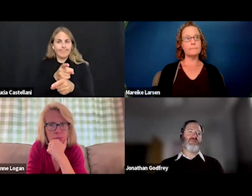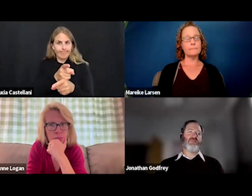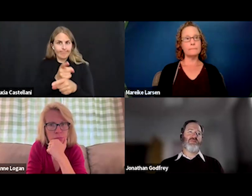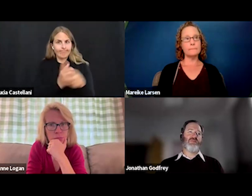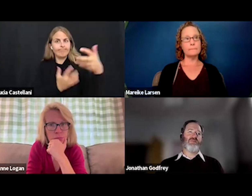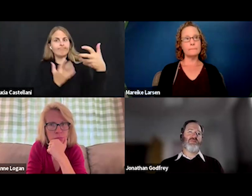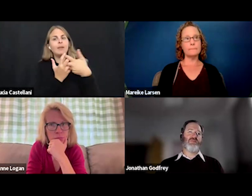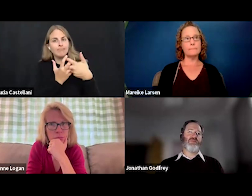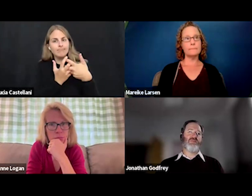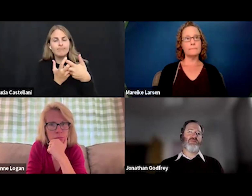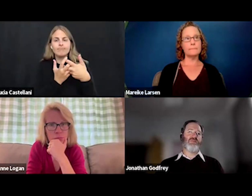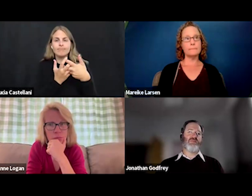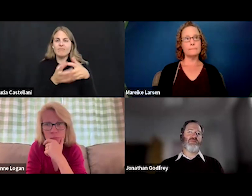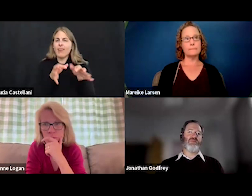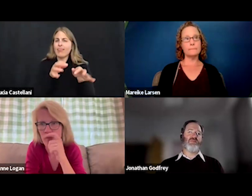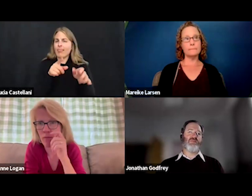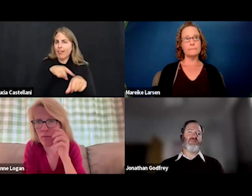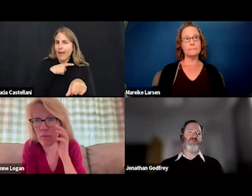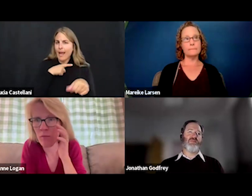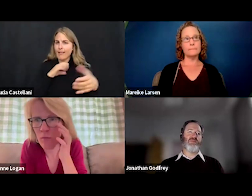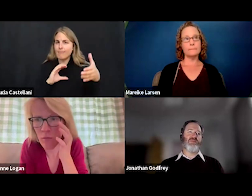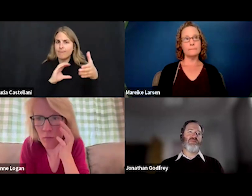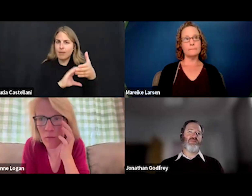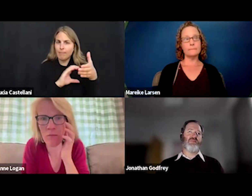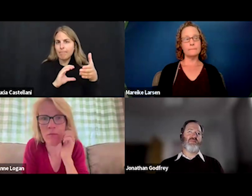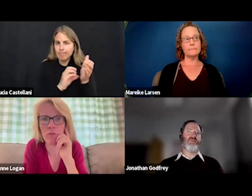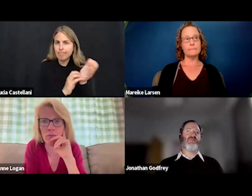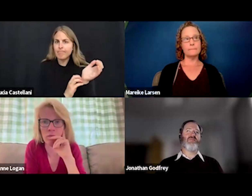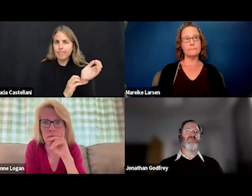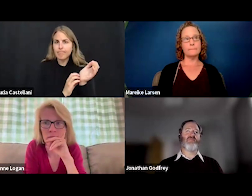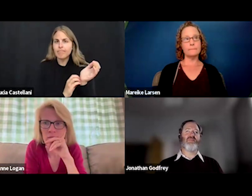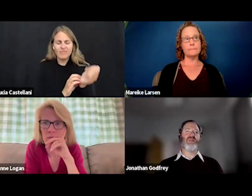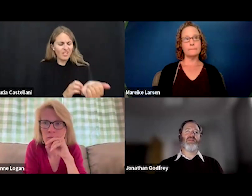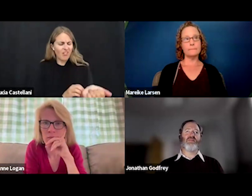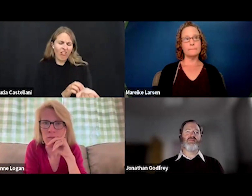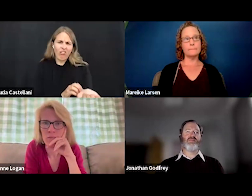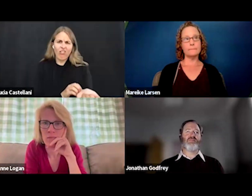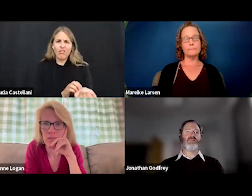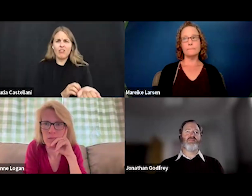the length of the Alt text, and the--